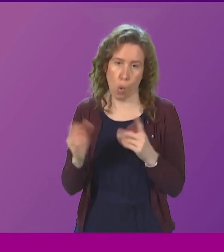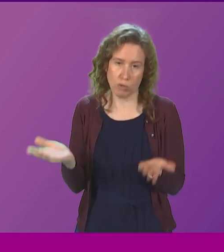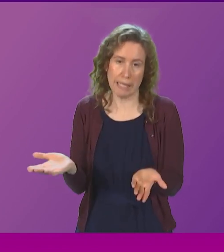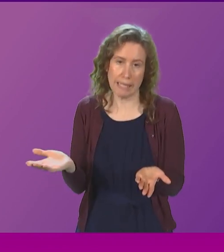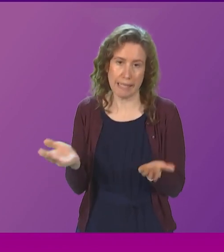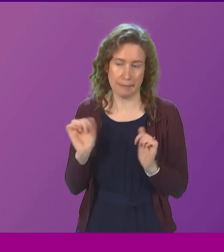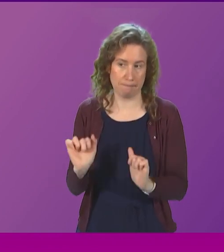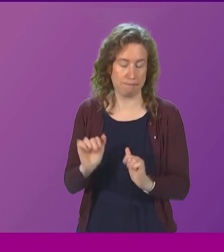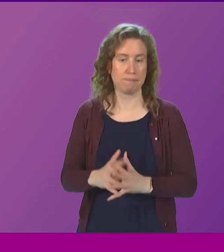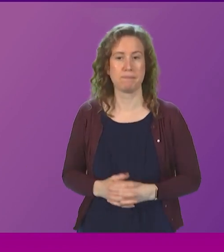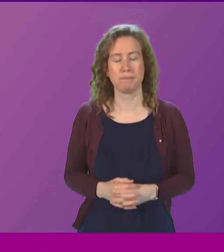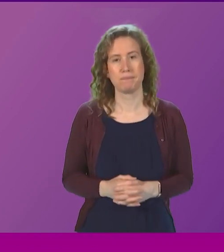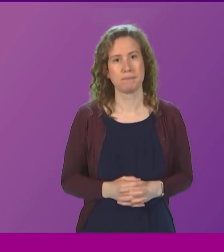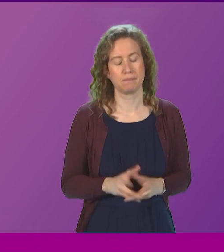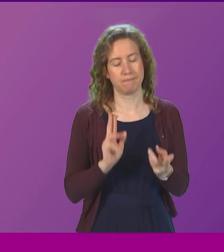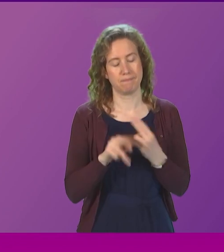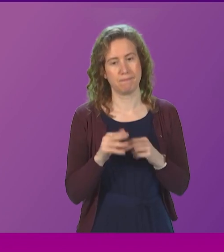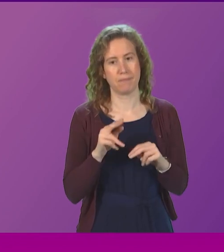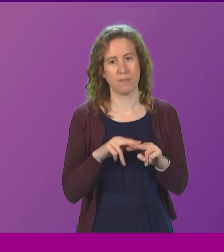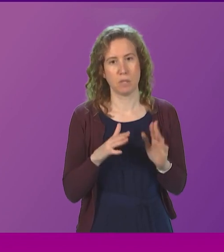in Westminster?